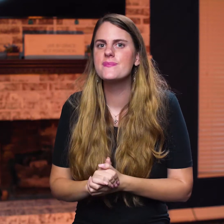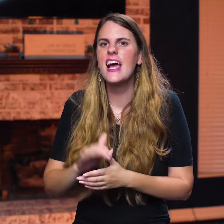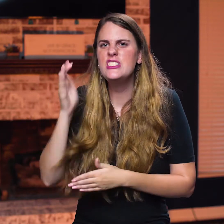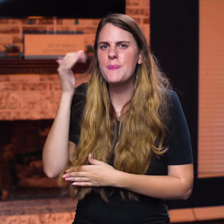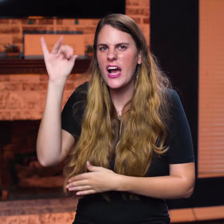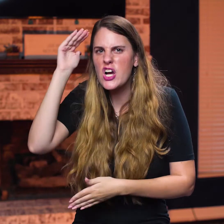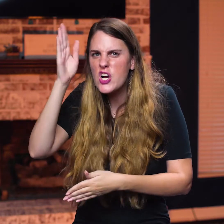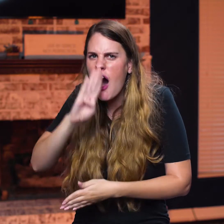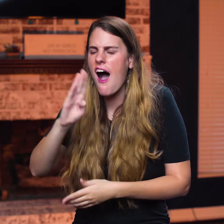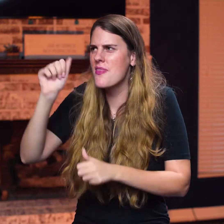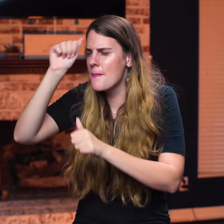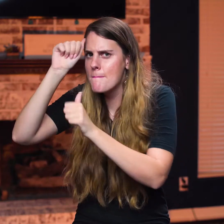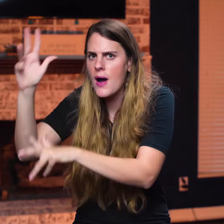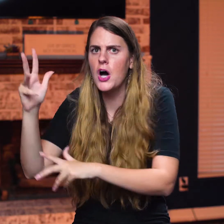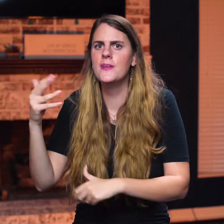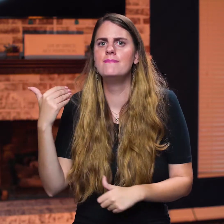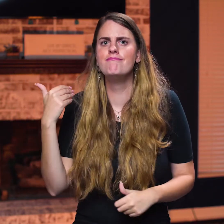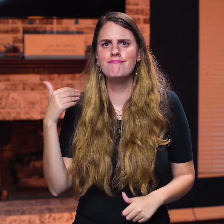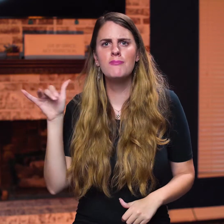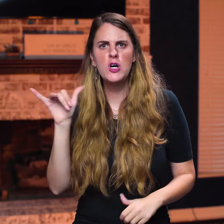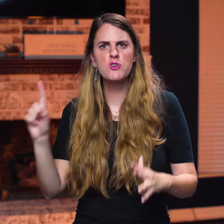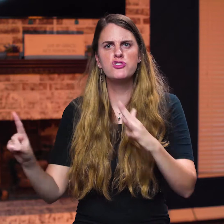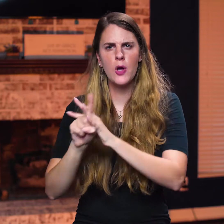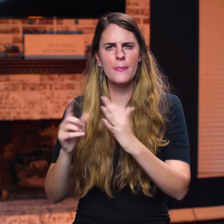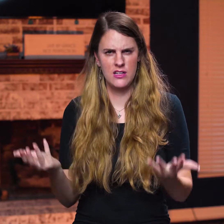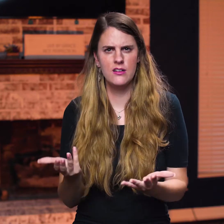It seems God the Father also shows up here, disembodied.